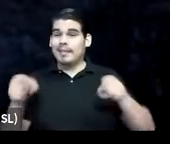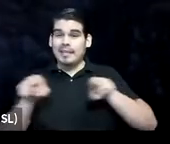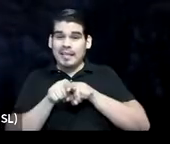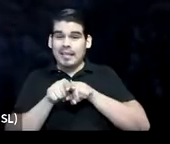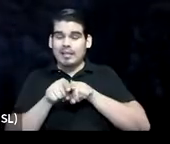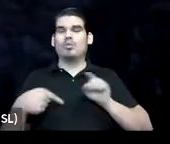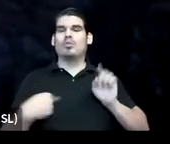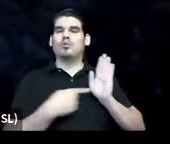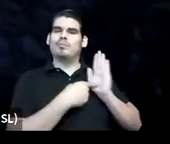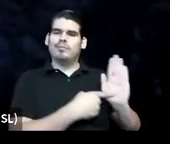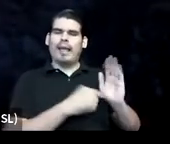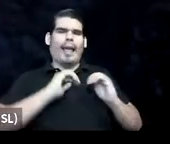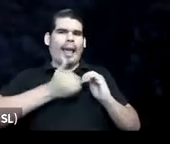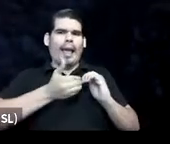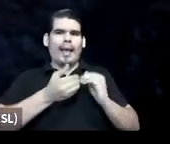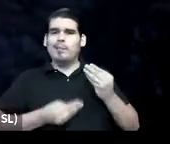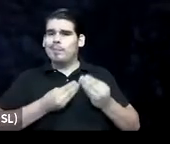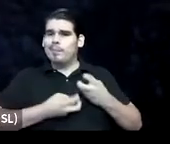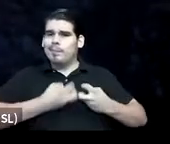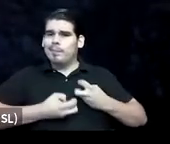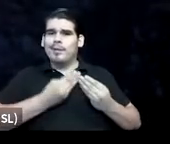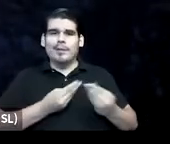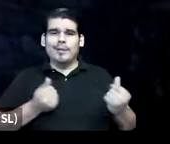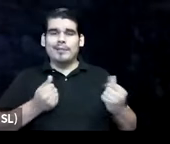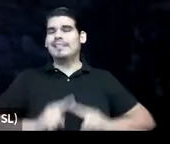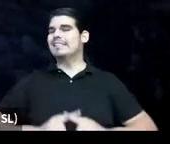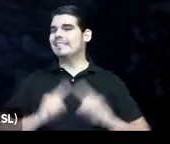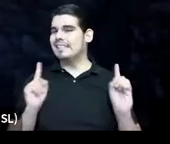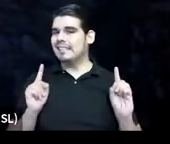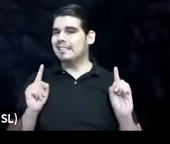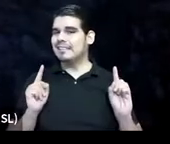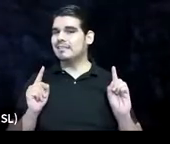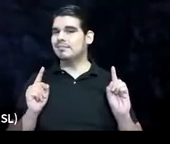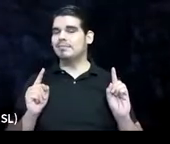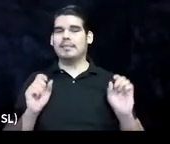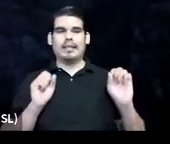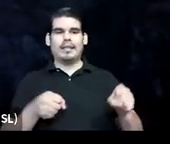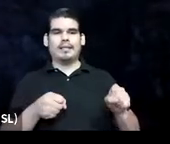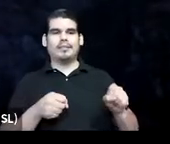Like a homeless students, our homeless student housing, which I believe there is actually and maybe you want to further address that or